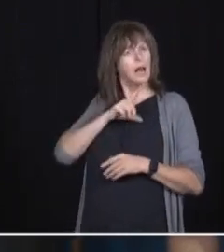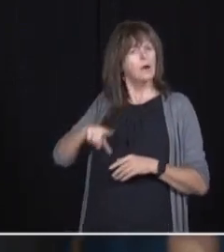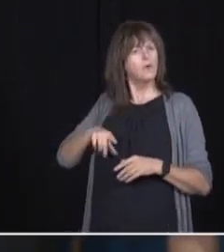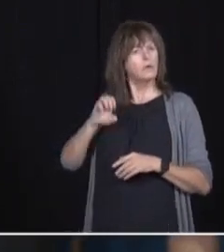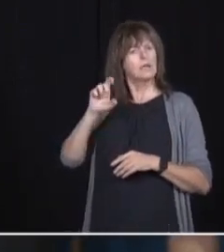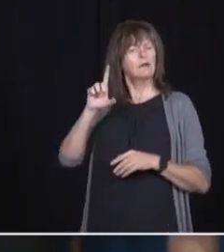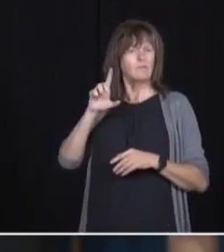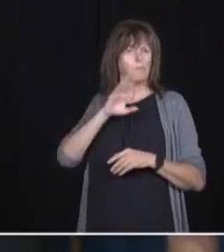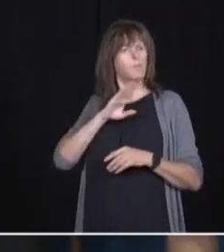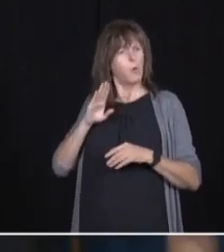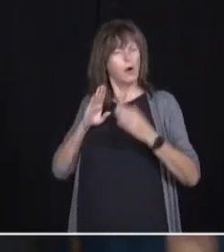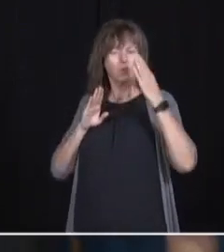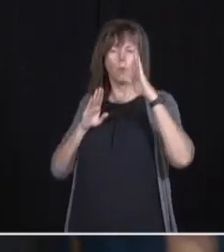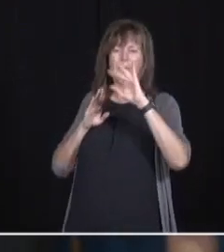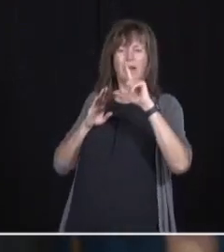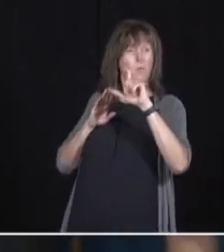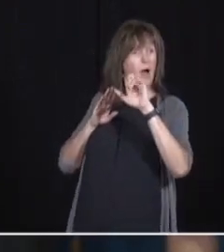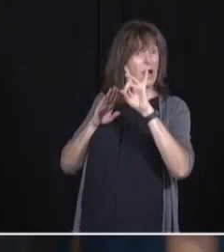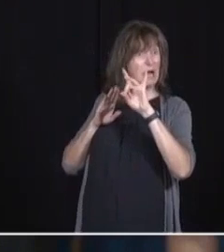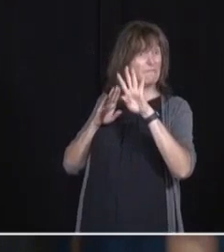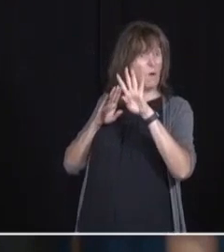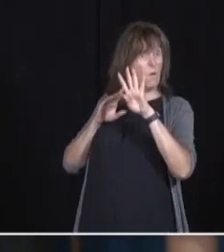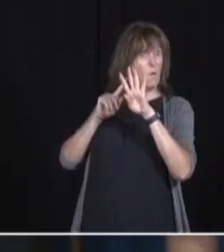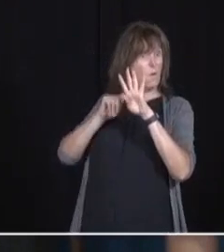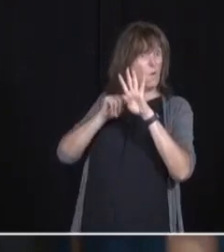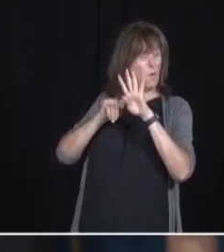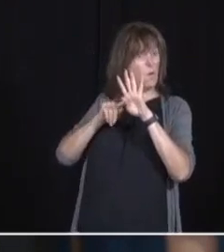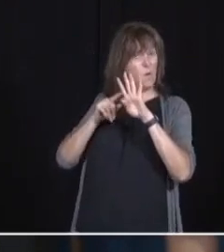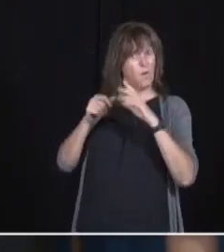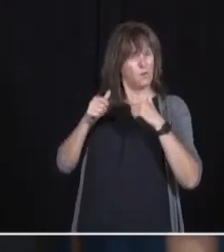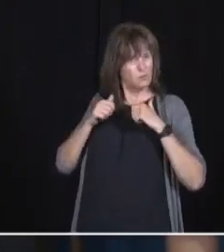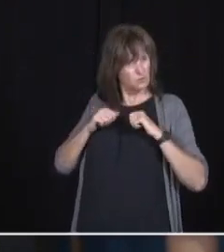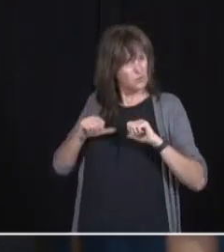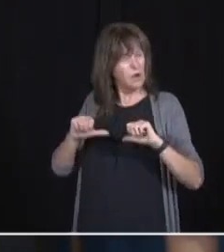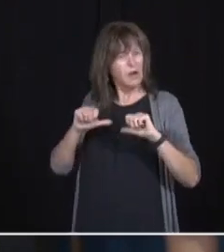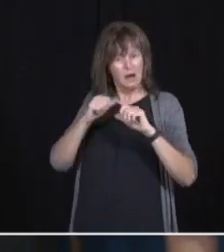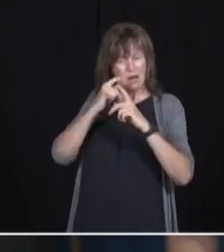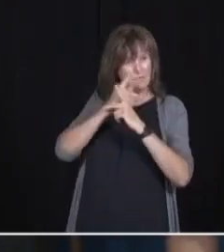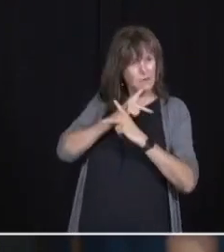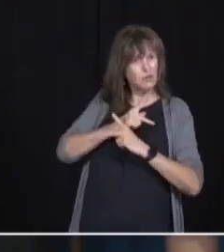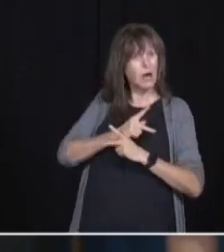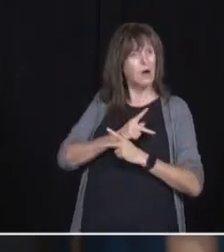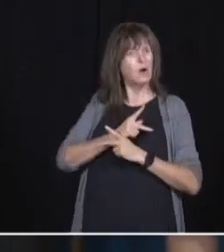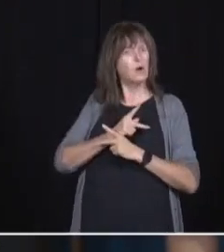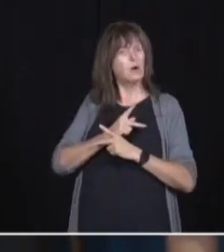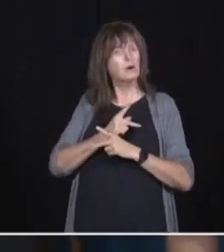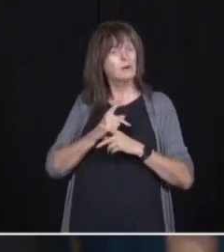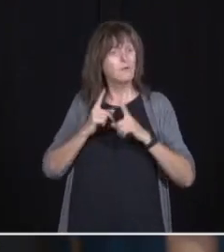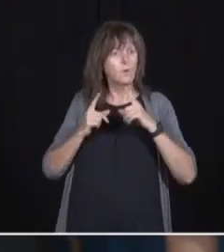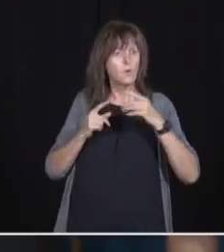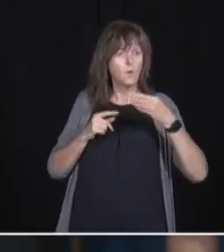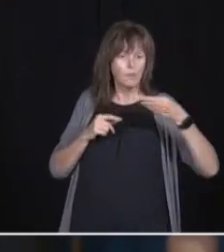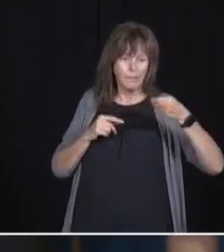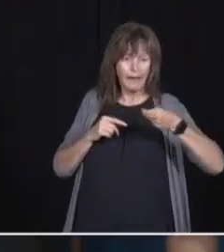And I know you say you have Bill 184 to try and pave the way for working out repayment plans.